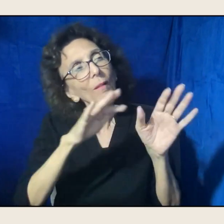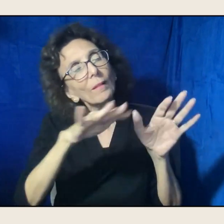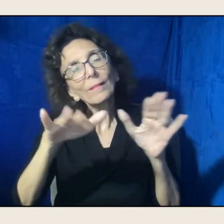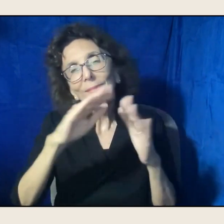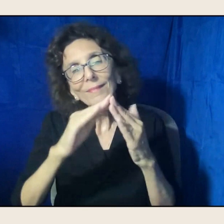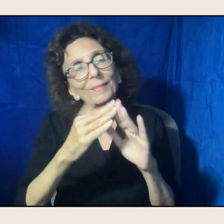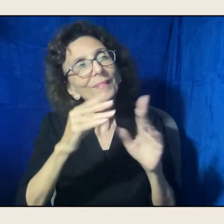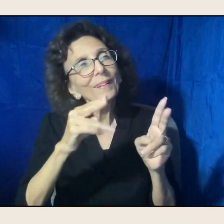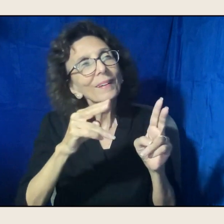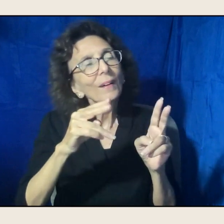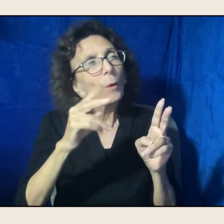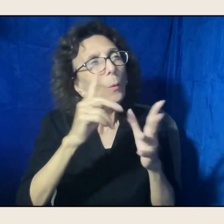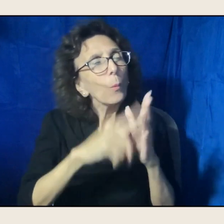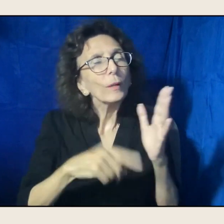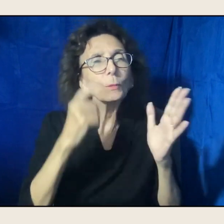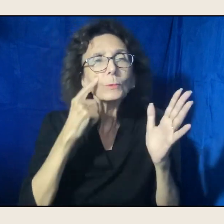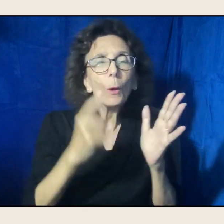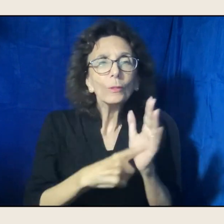over the time that they have lived on it?